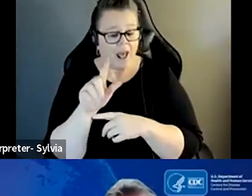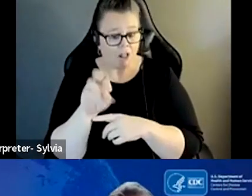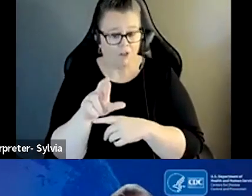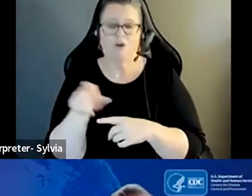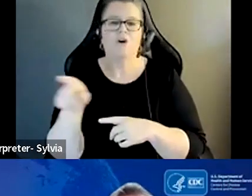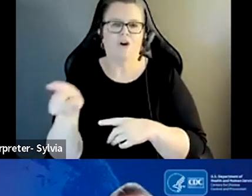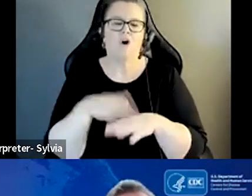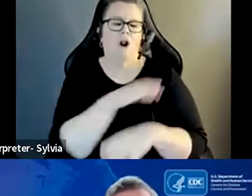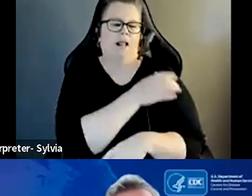Mr. Dawes.